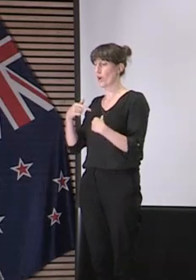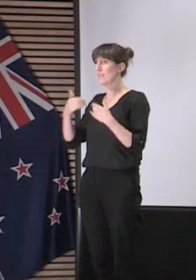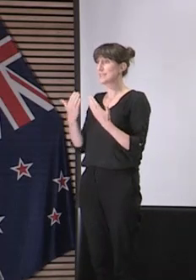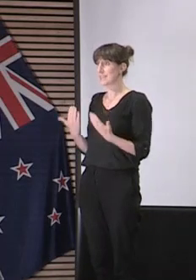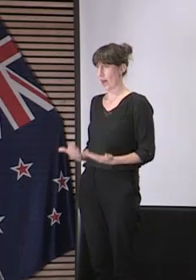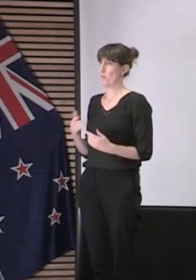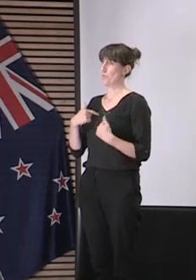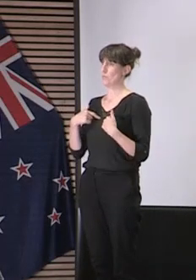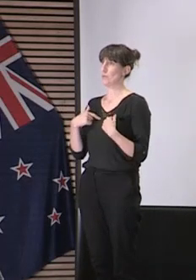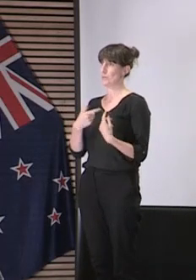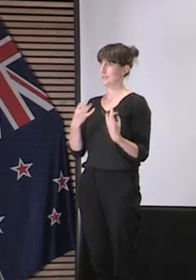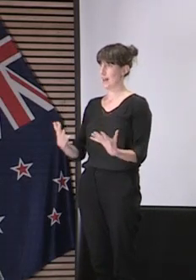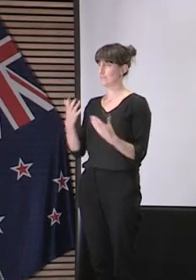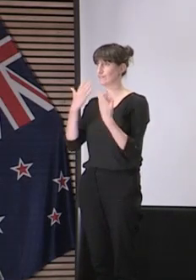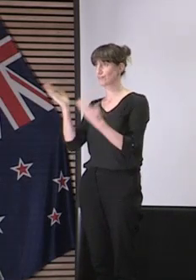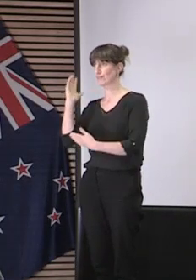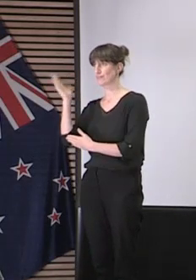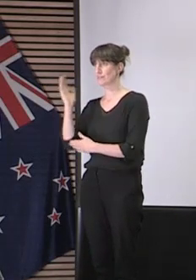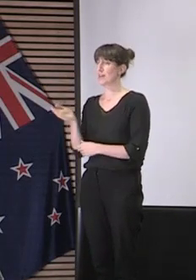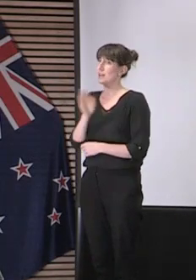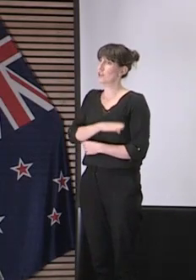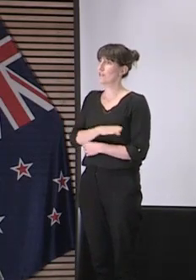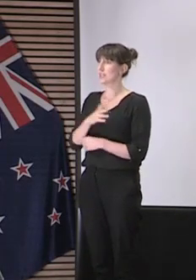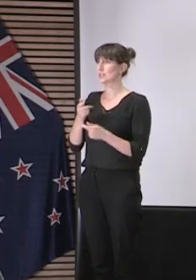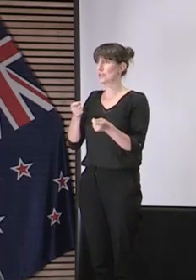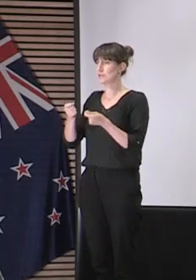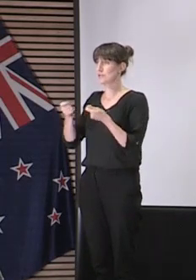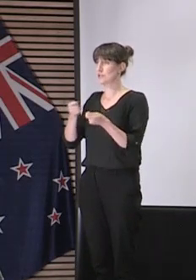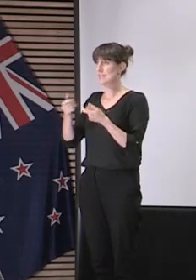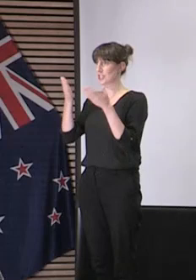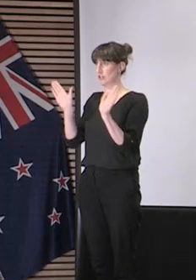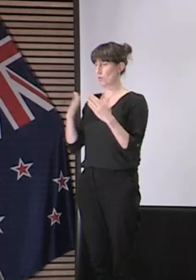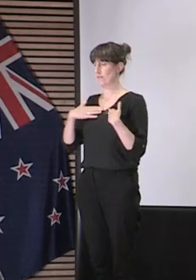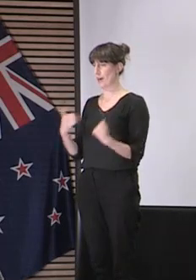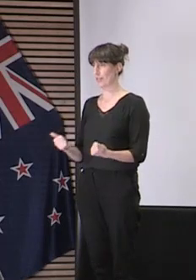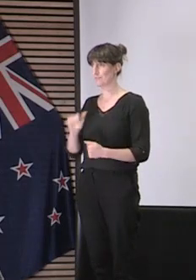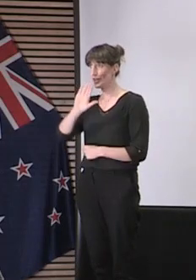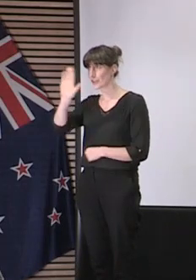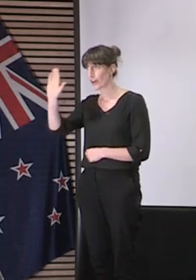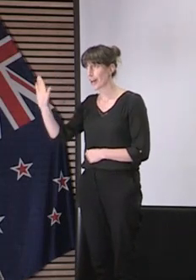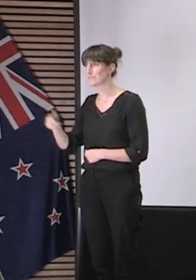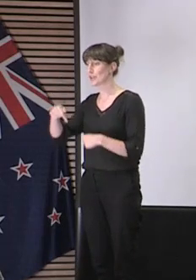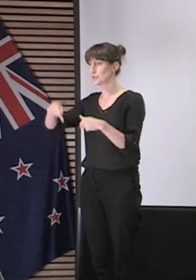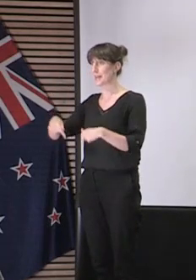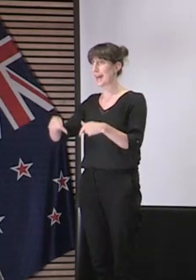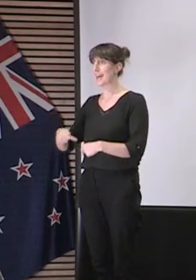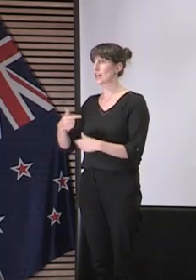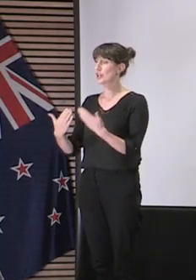director of the national emergency management agency. For now I will ask the Director-General to give us an update.